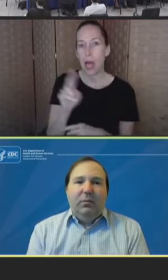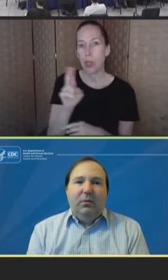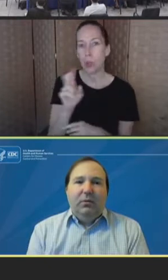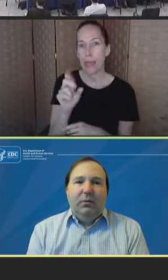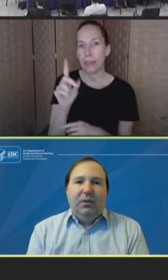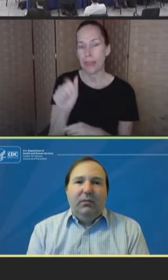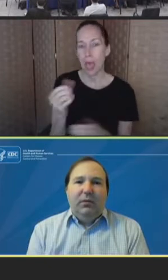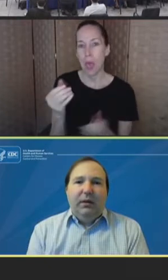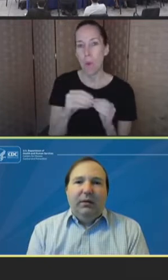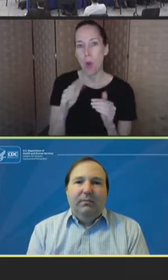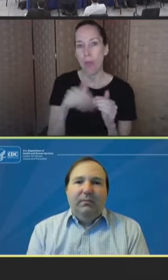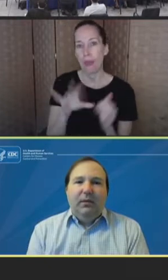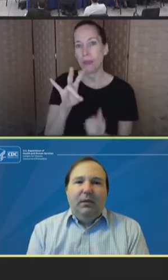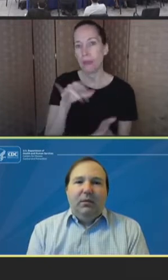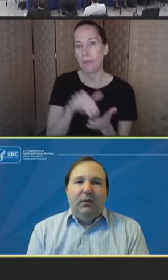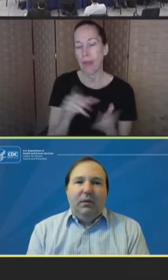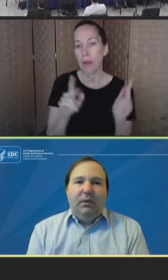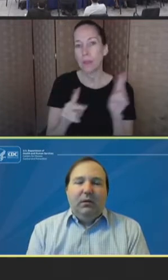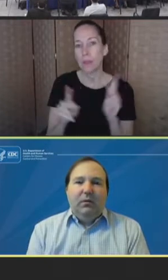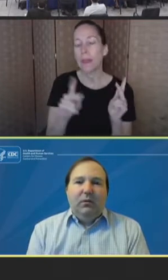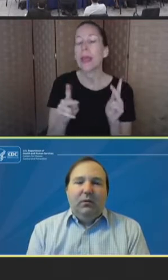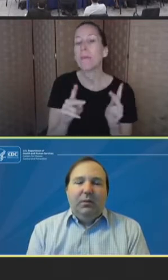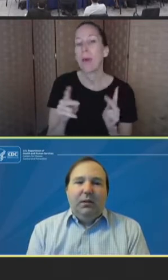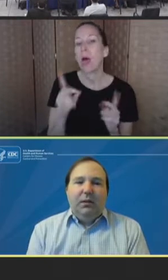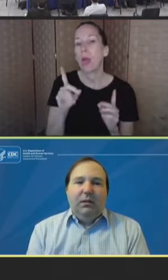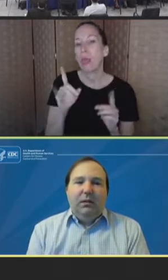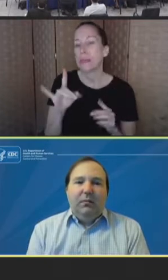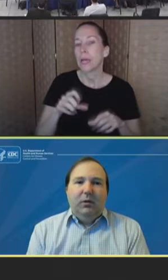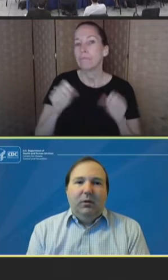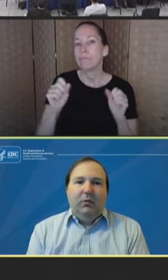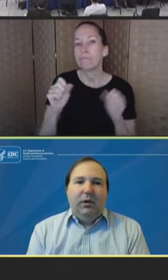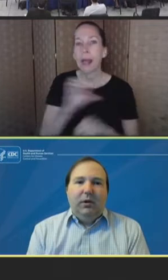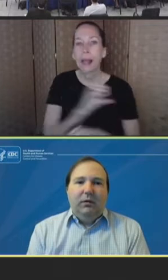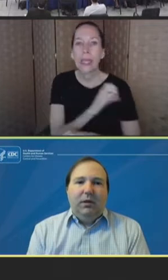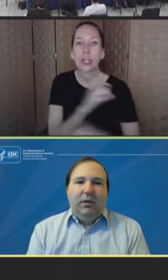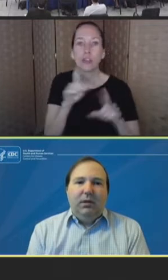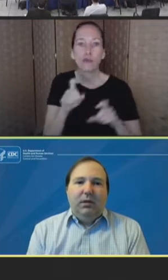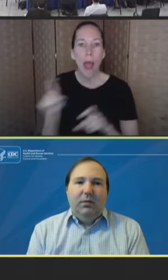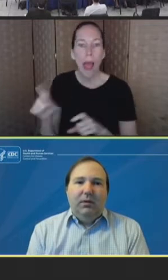who have received the vaccine. So that's our sort of baseline clinical trial safety database.